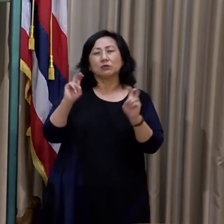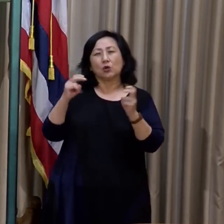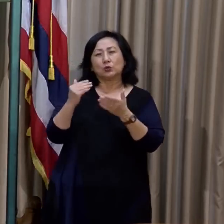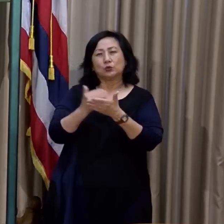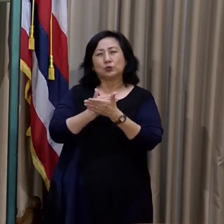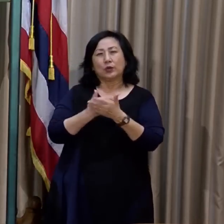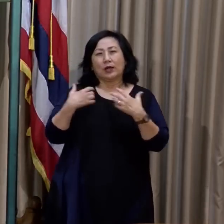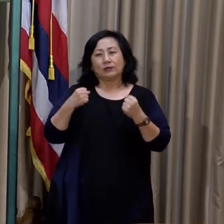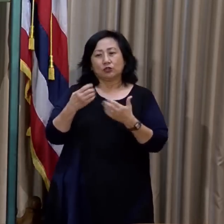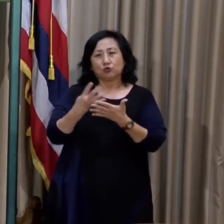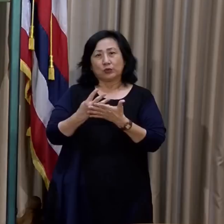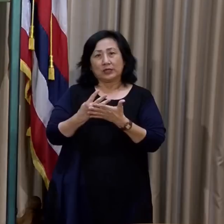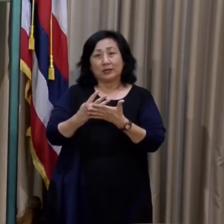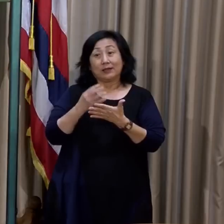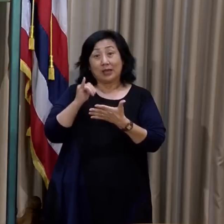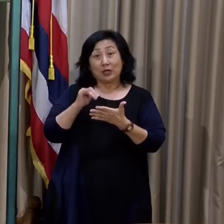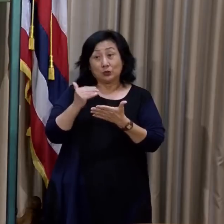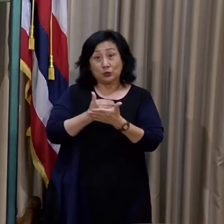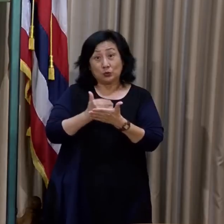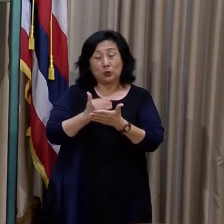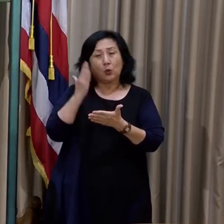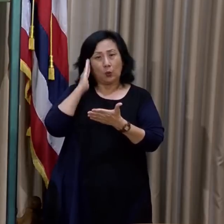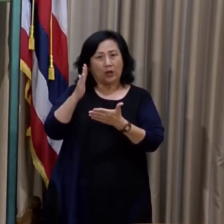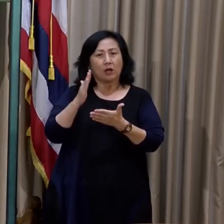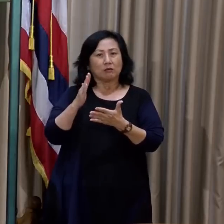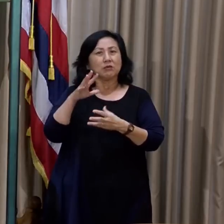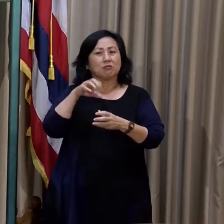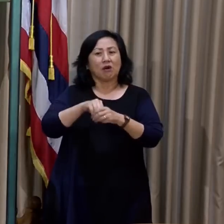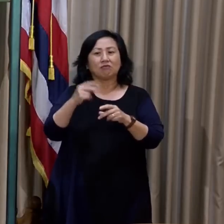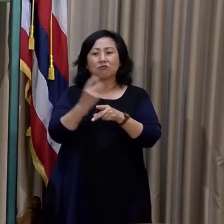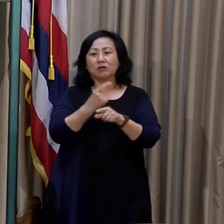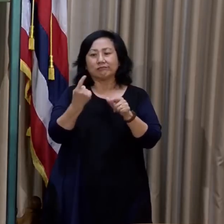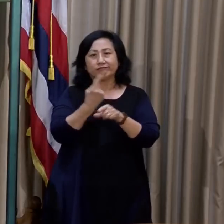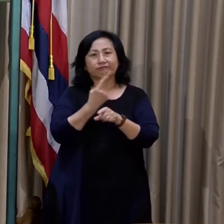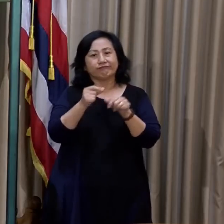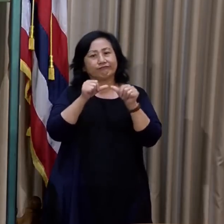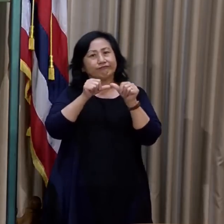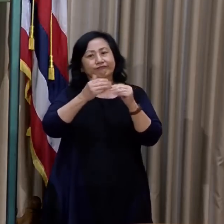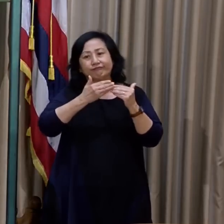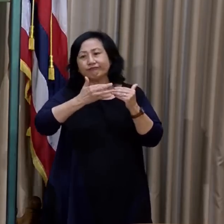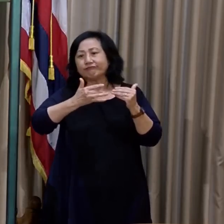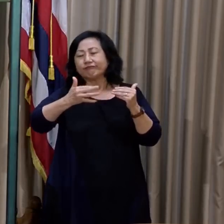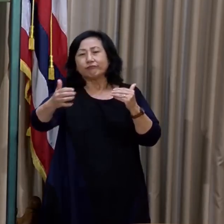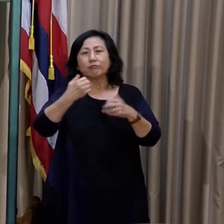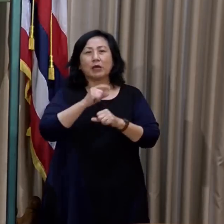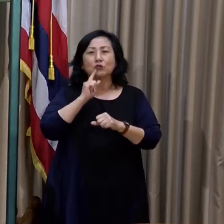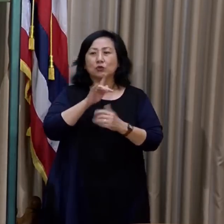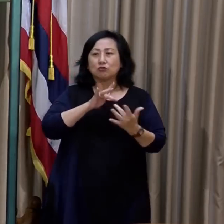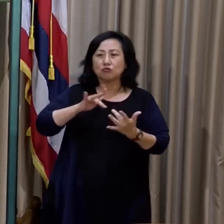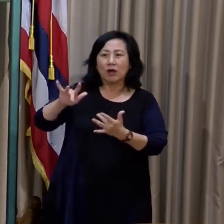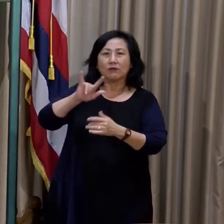INFORMATION TO ALLOW US TO CONTACT YOU. IT IS A NEW HEALTH SCREENING